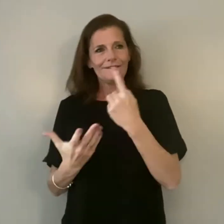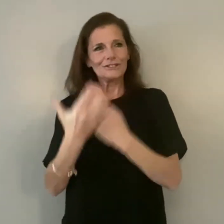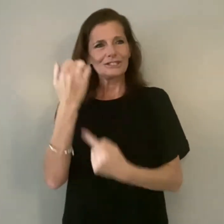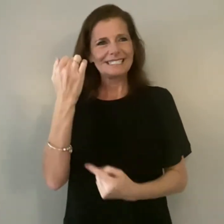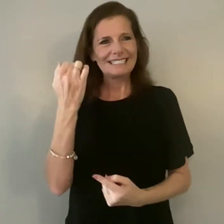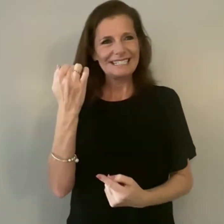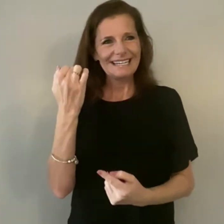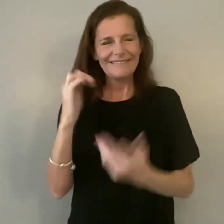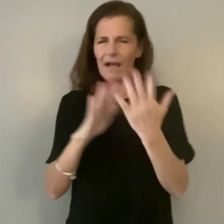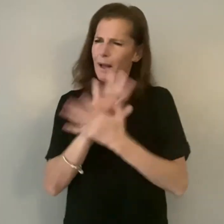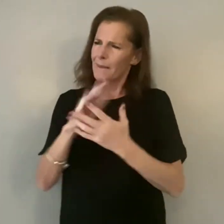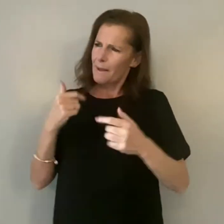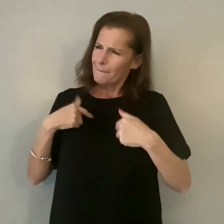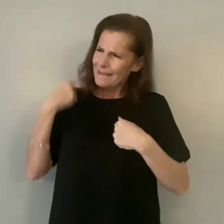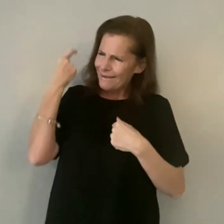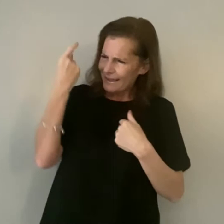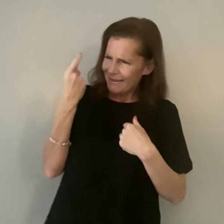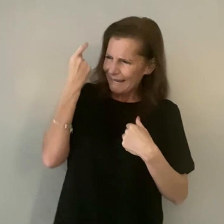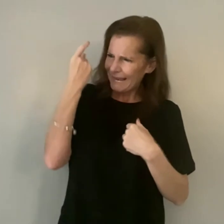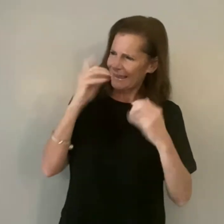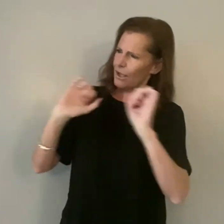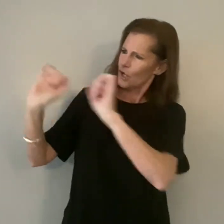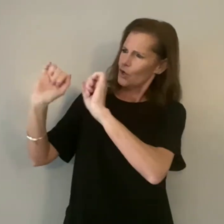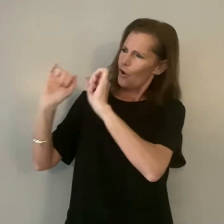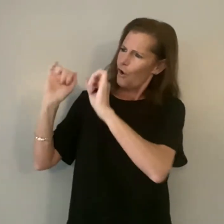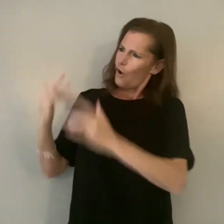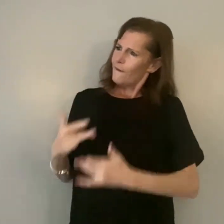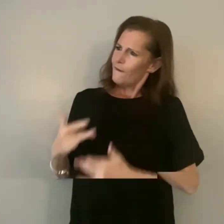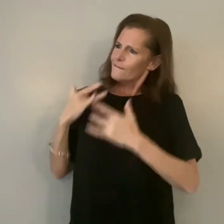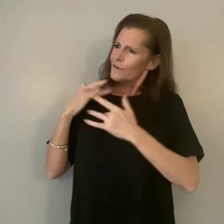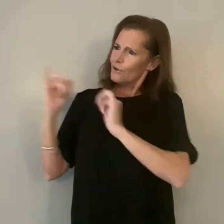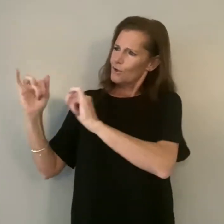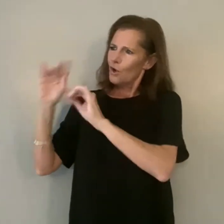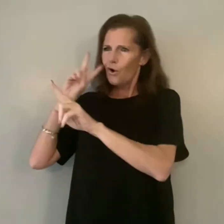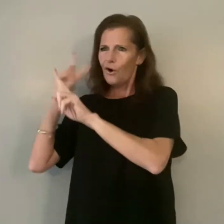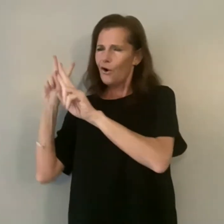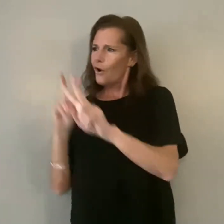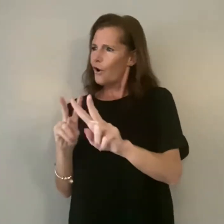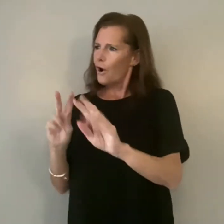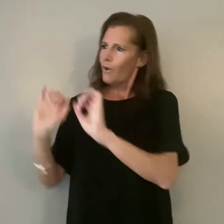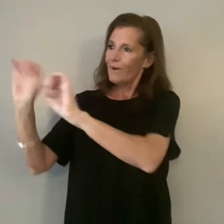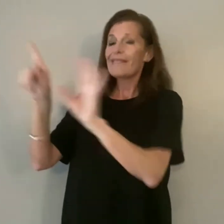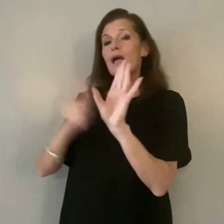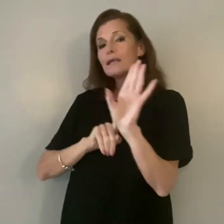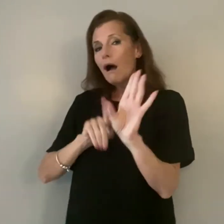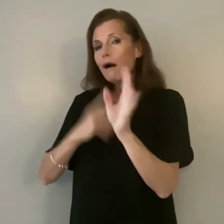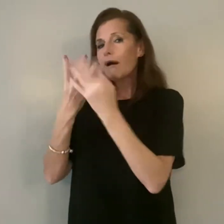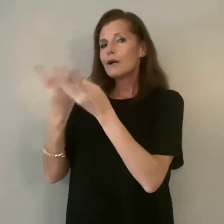And I'm really intrigued as to what your perception of that, particularly with your younger